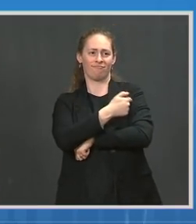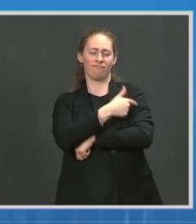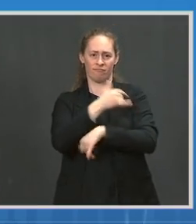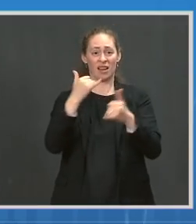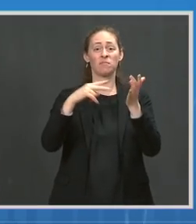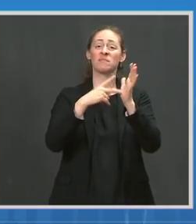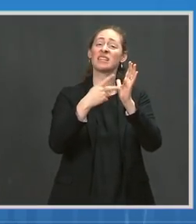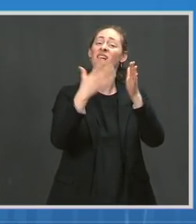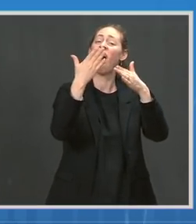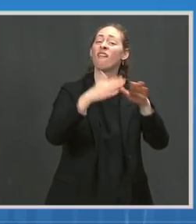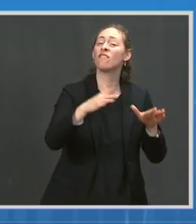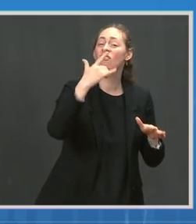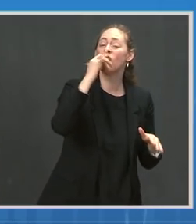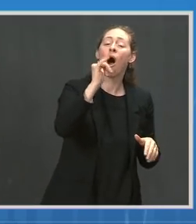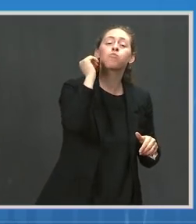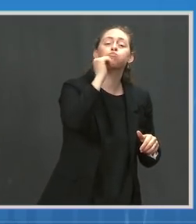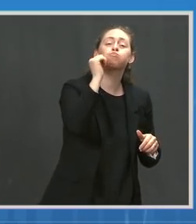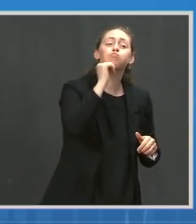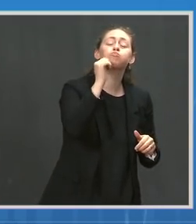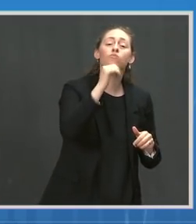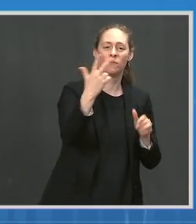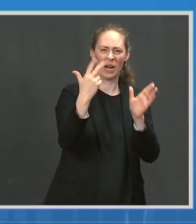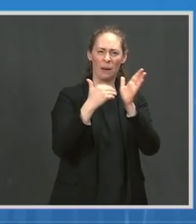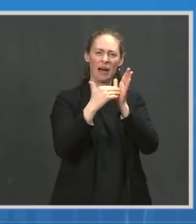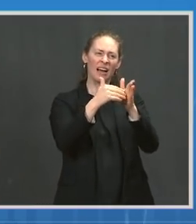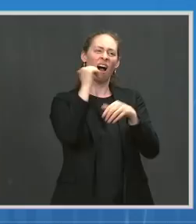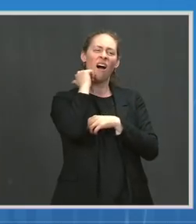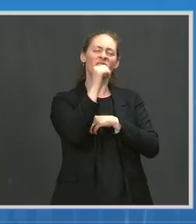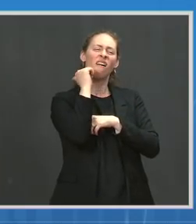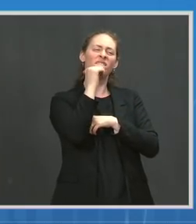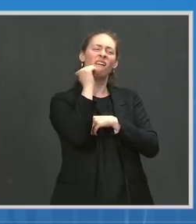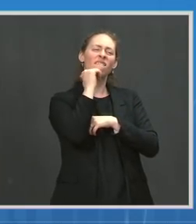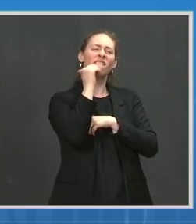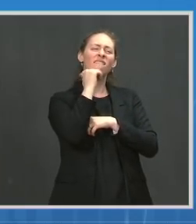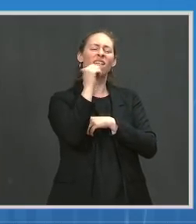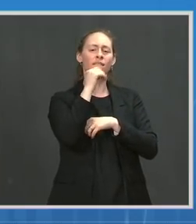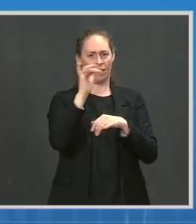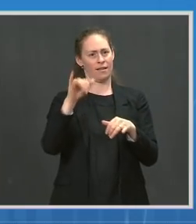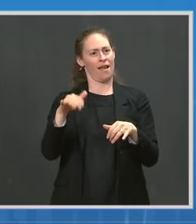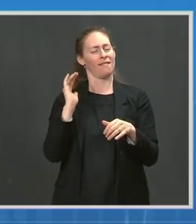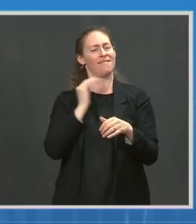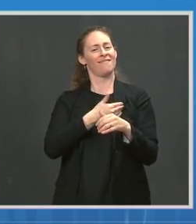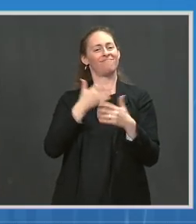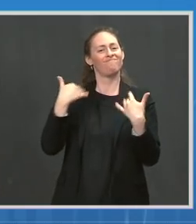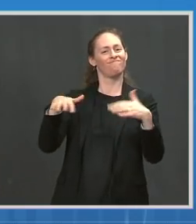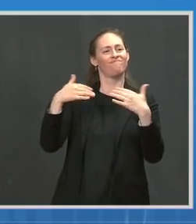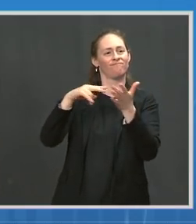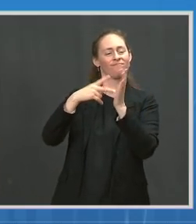This brings us to 192.8 million doses in the first 100 days --